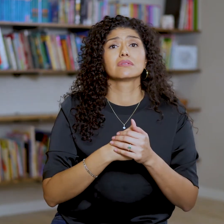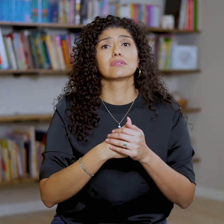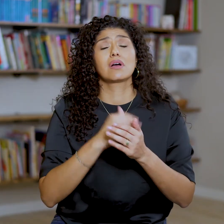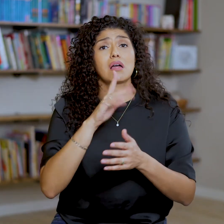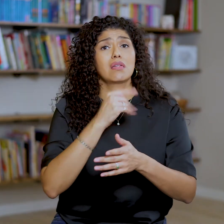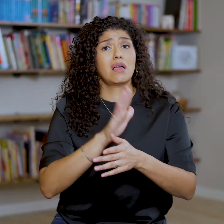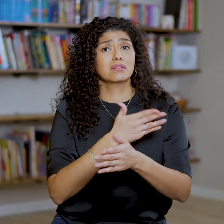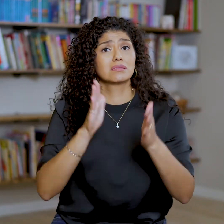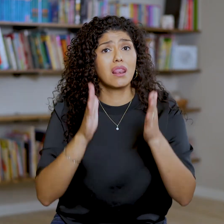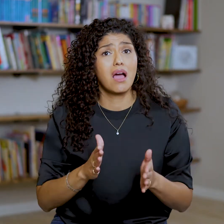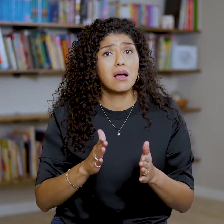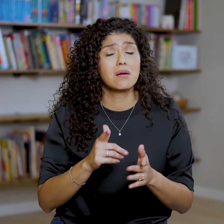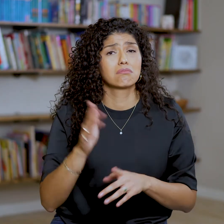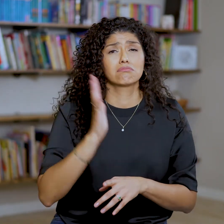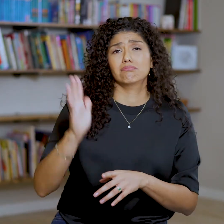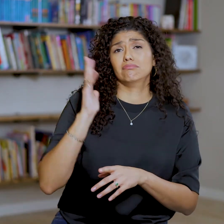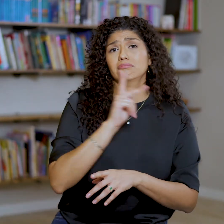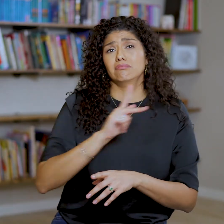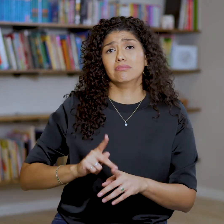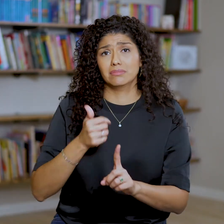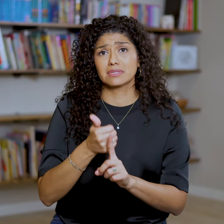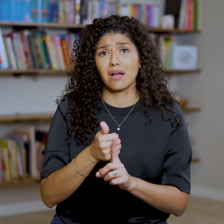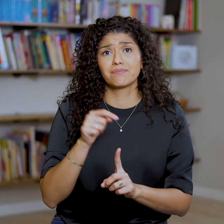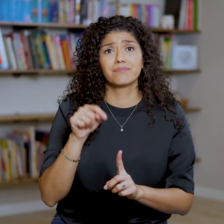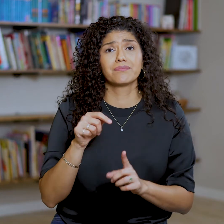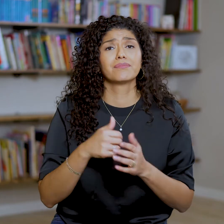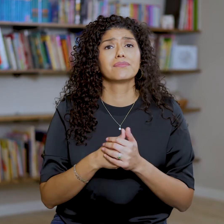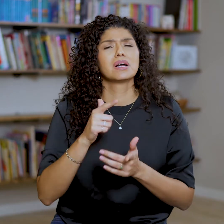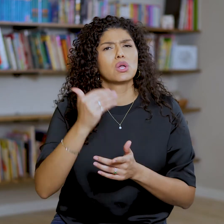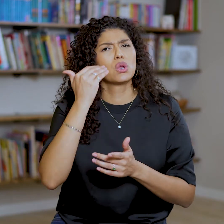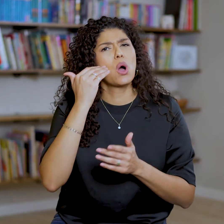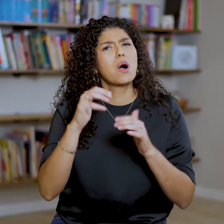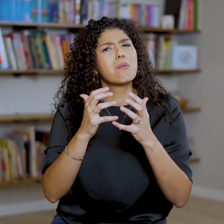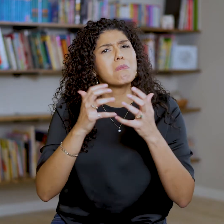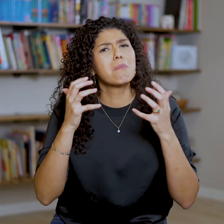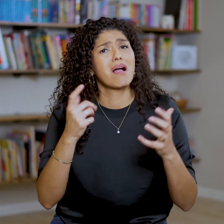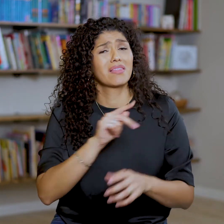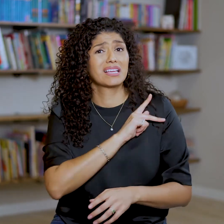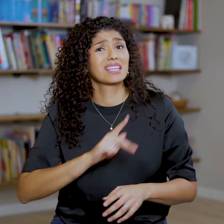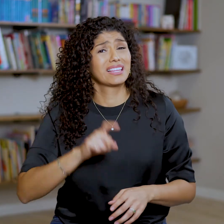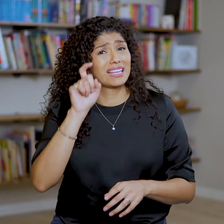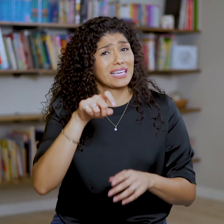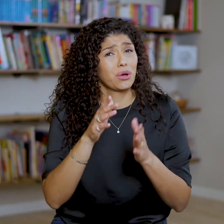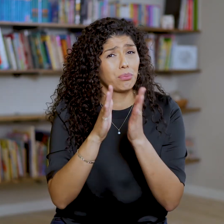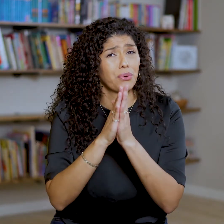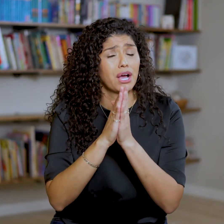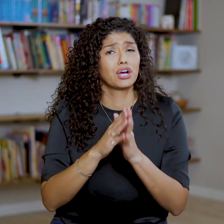the psalmist, who was a king himself at some point, knows how much the king needs prayer.